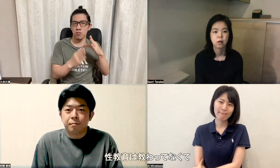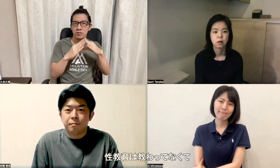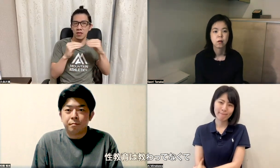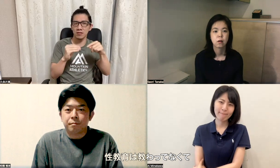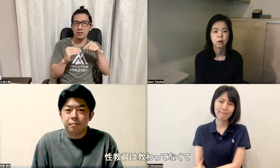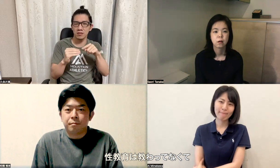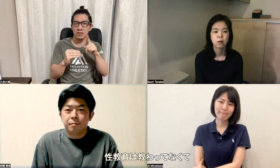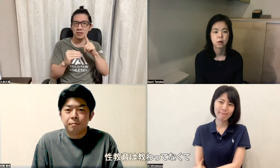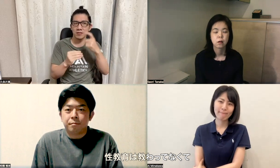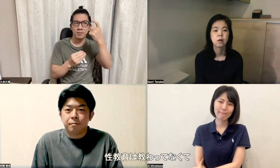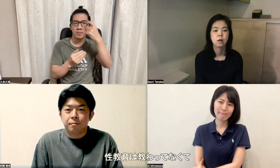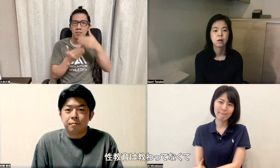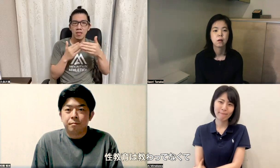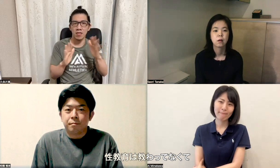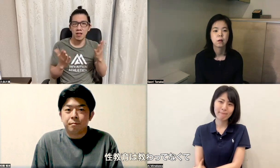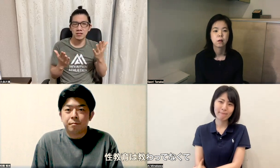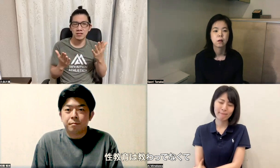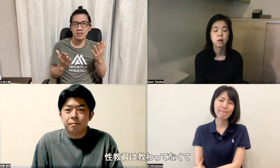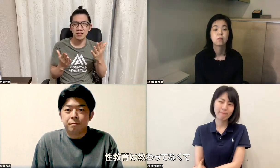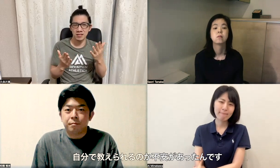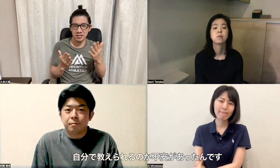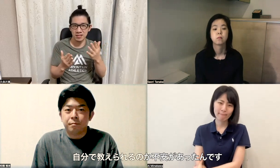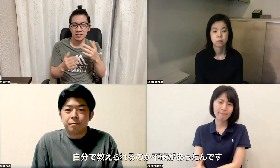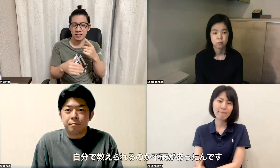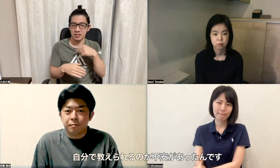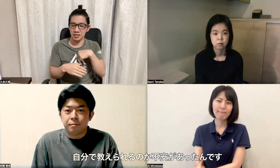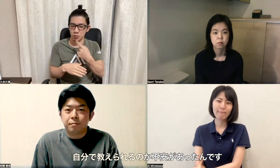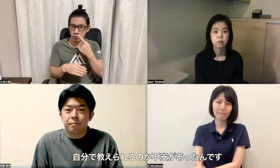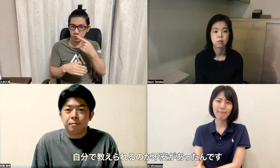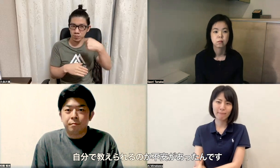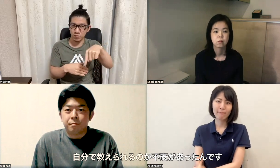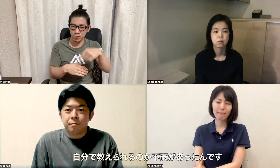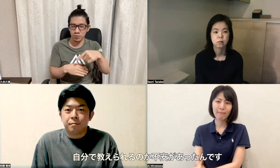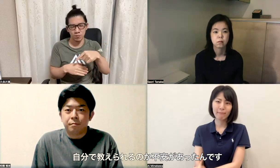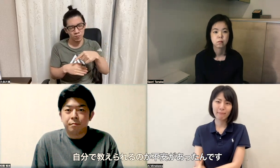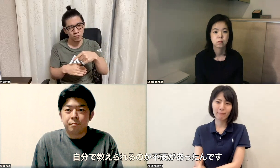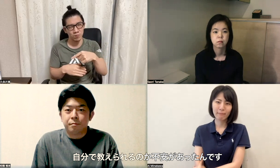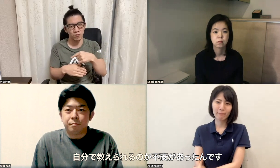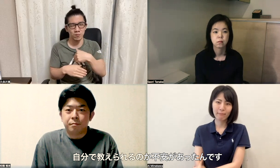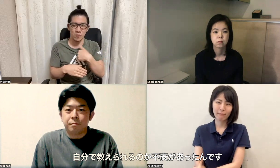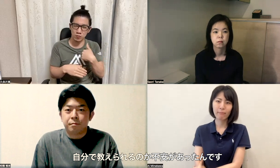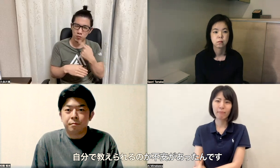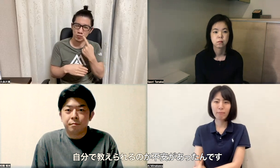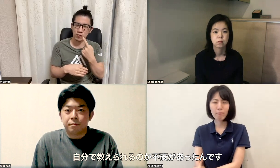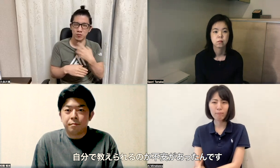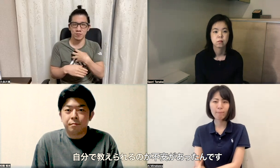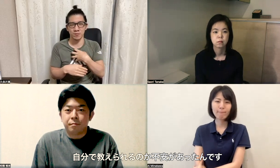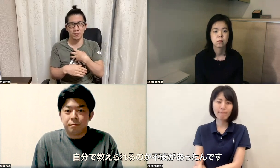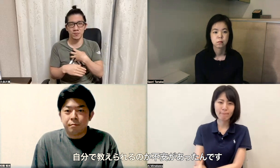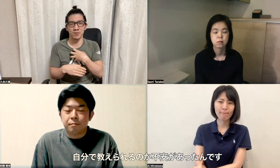I wasn't taught about sex education, so I wasn't sure if I could teach it properly.